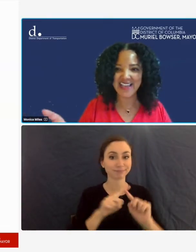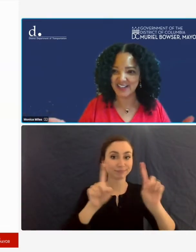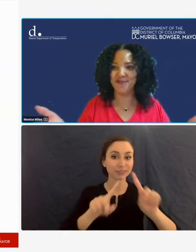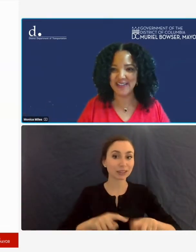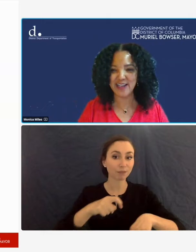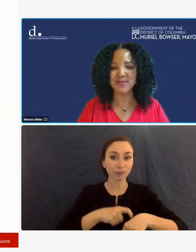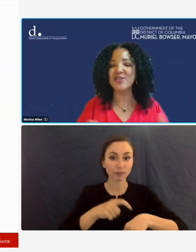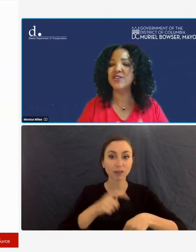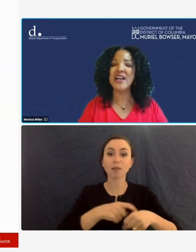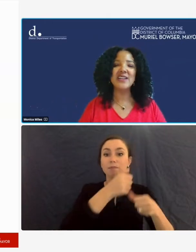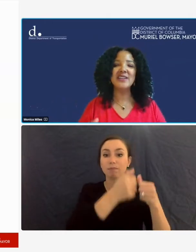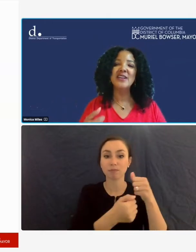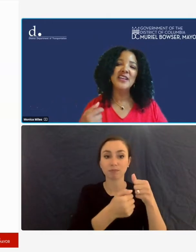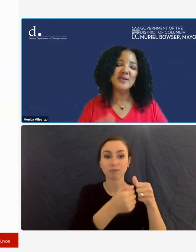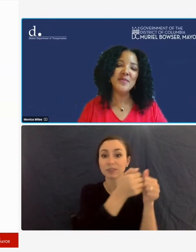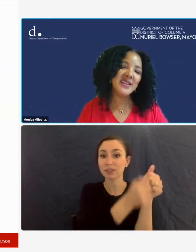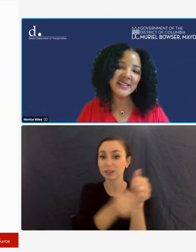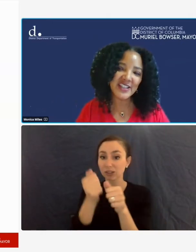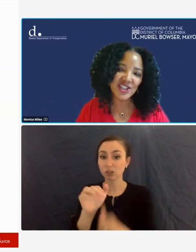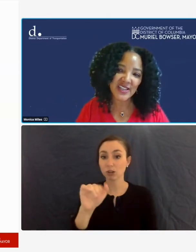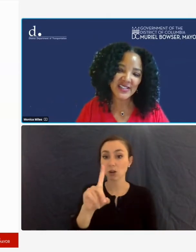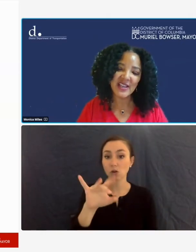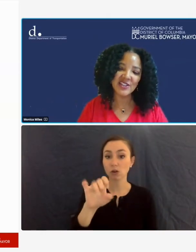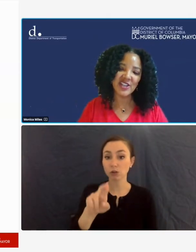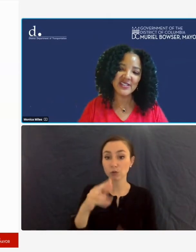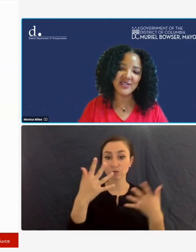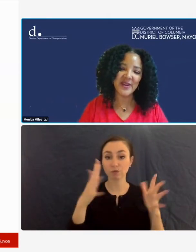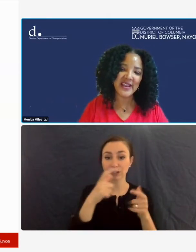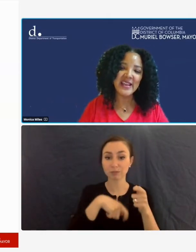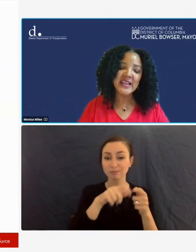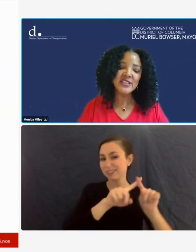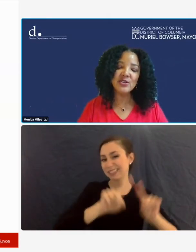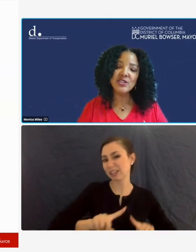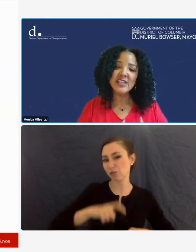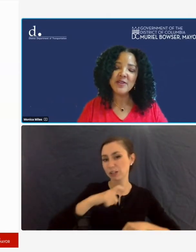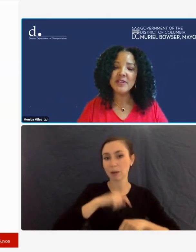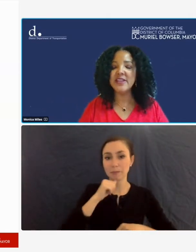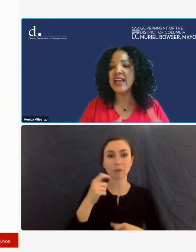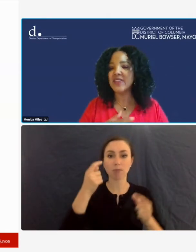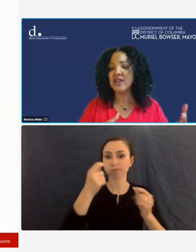different time so you're not going to immediately just adjust the rate so typically at the close